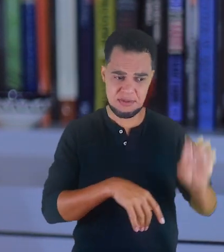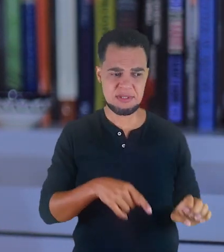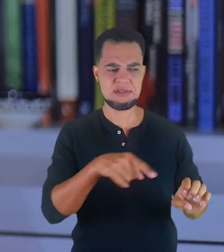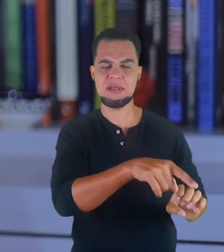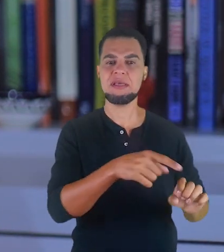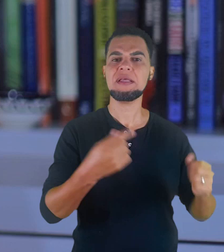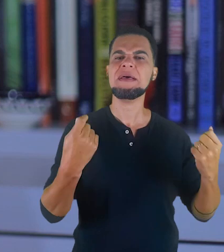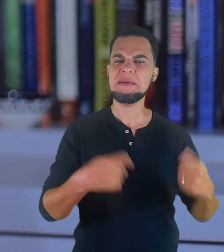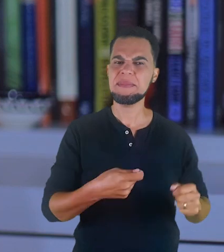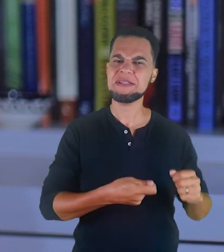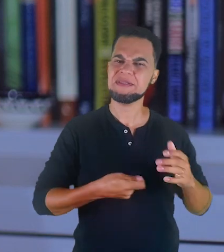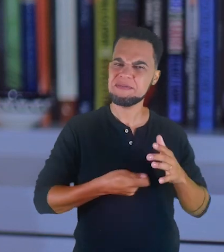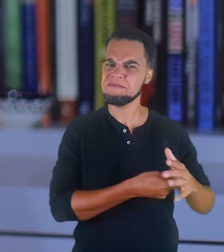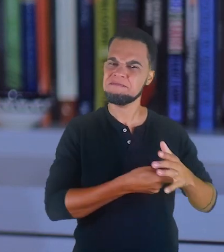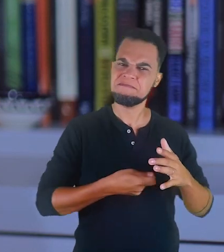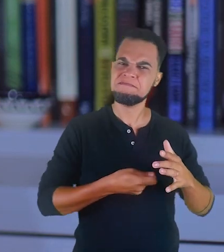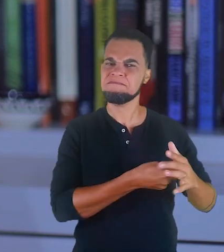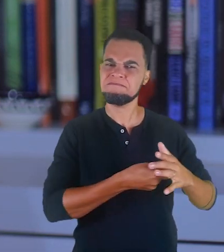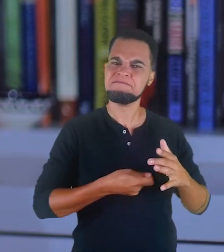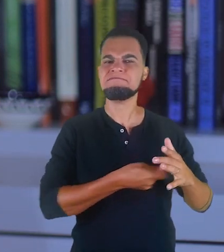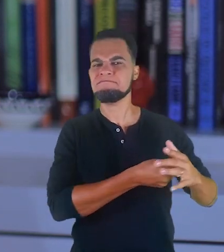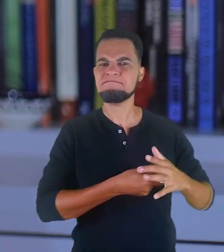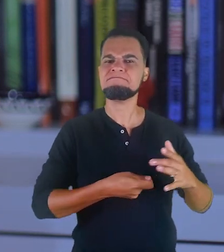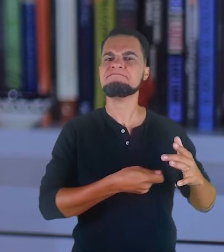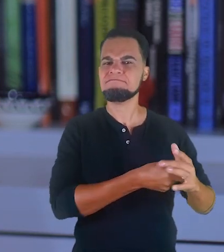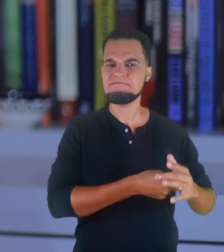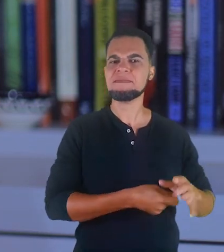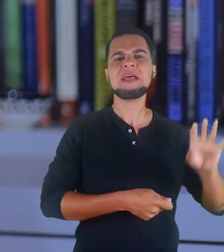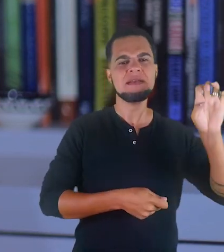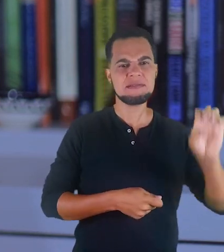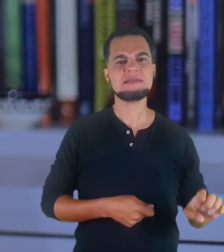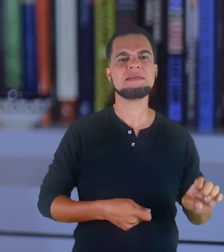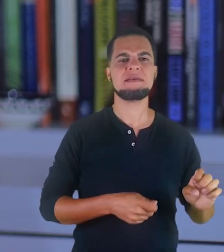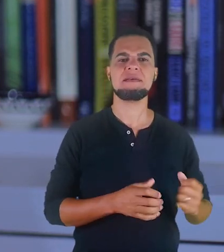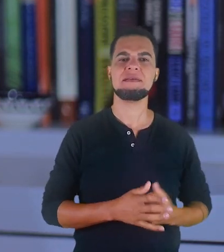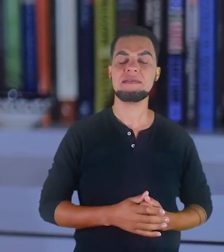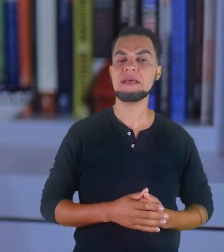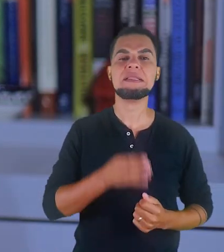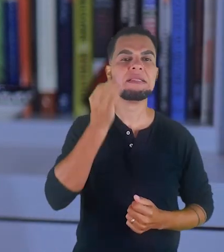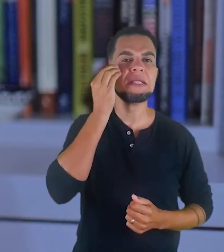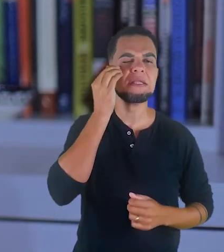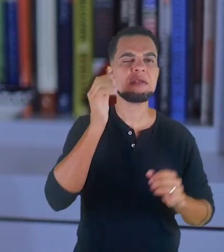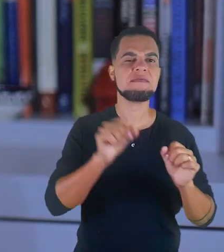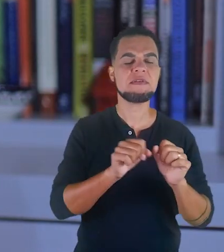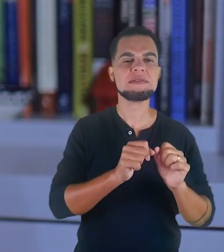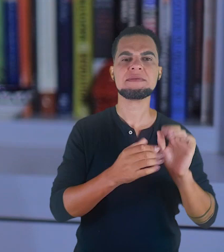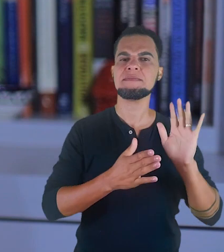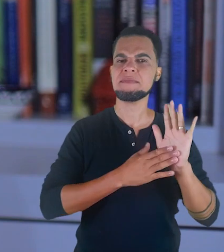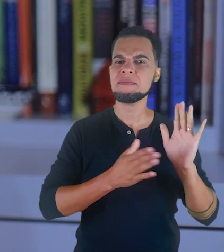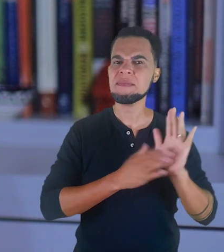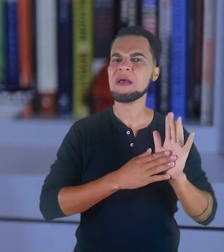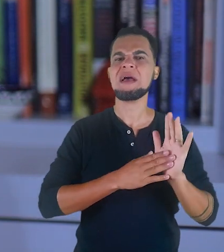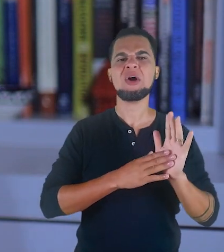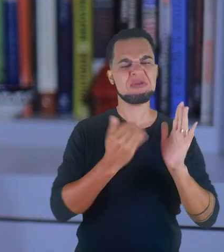need to pressure, demanding radical changes, in this whole process. So they have to try to propose even more radical demands,